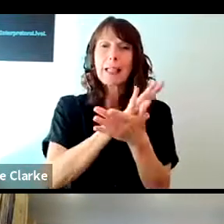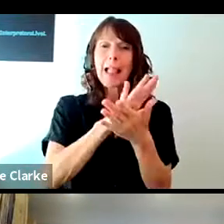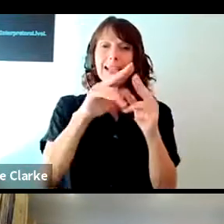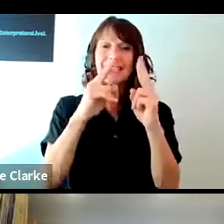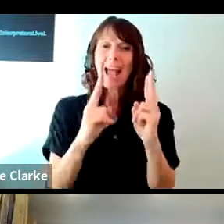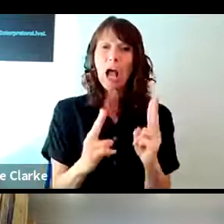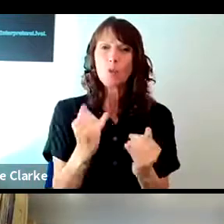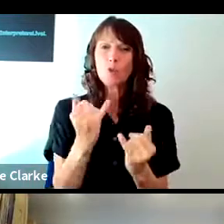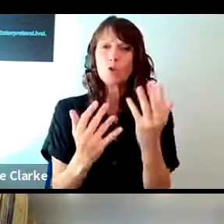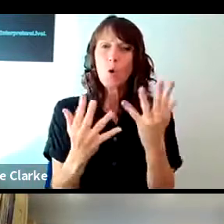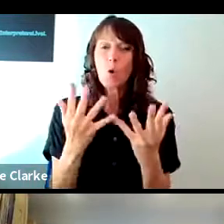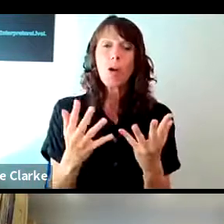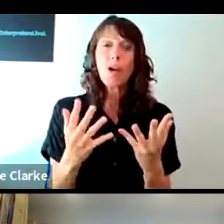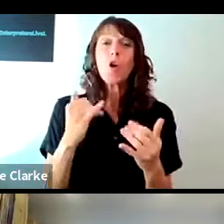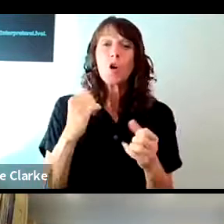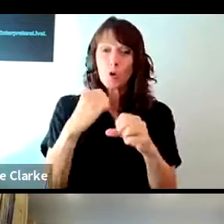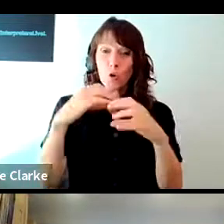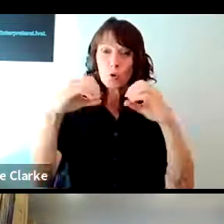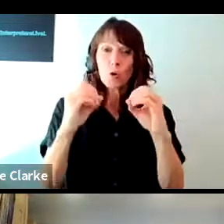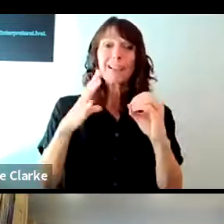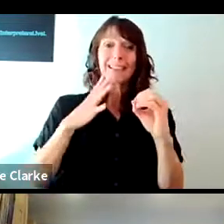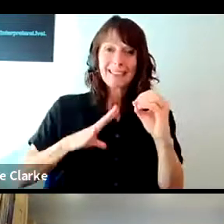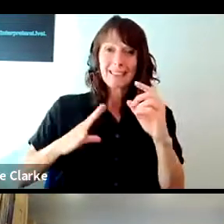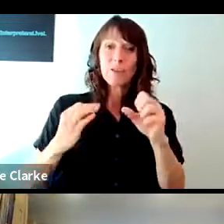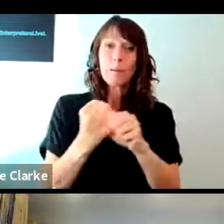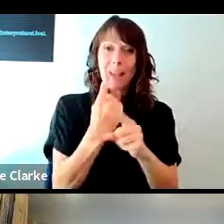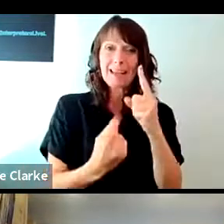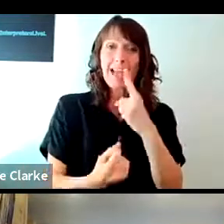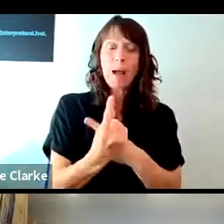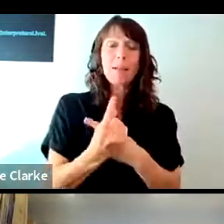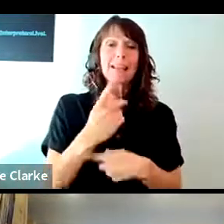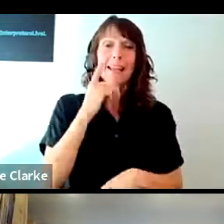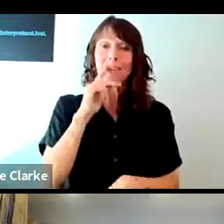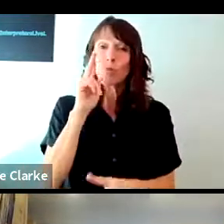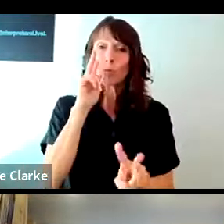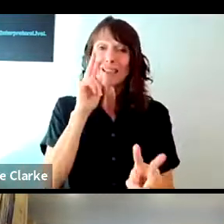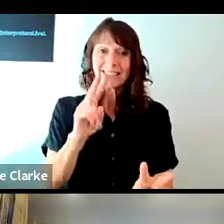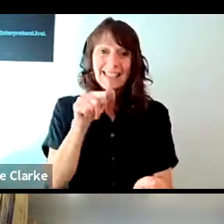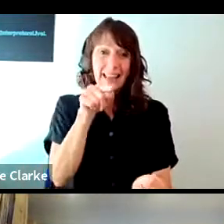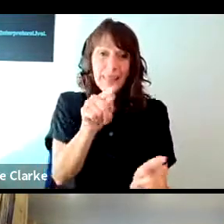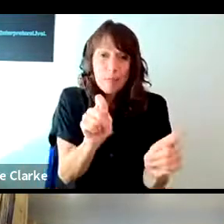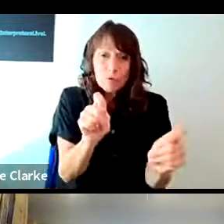to make it happen. And if they did that, we'd see it flip overnight because as much as good